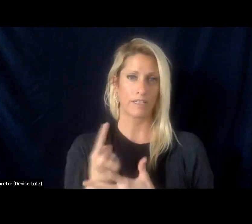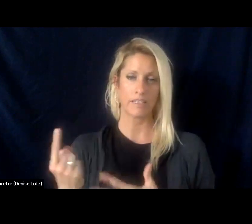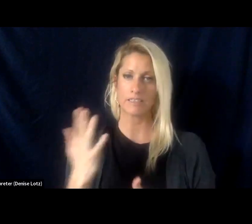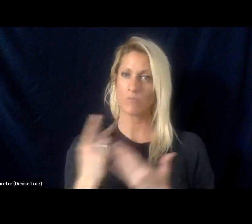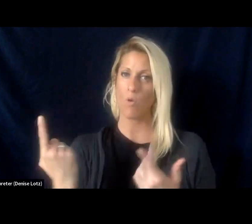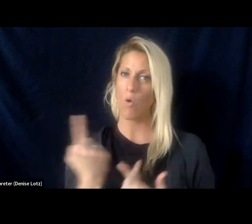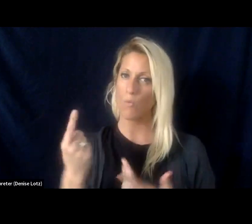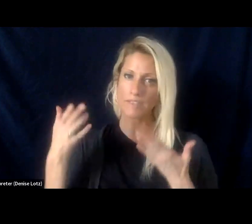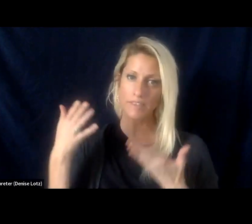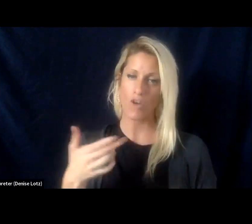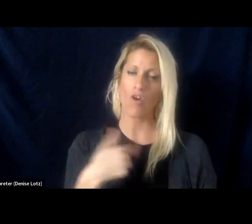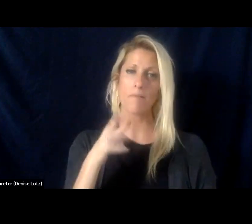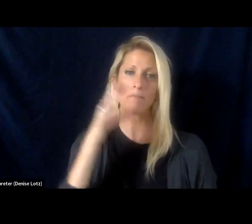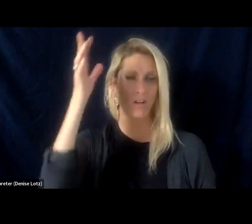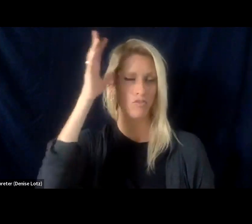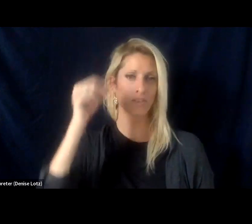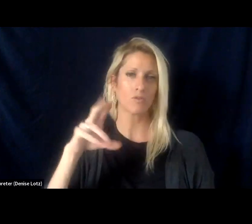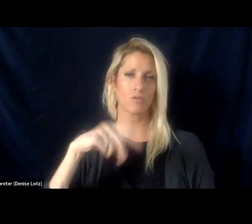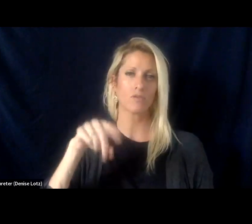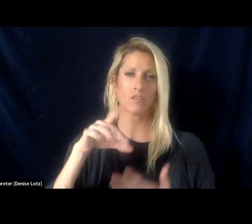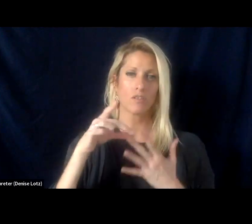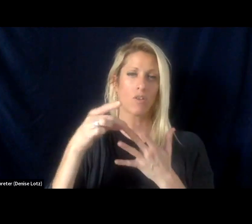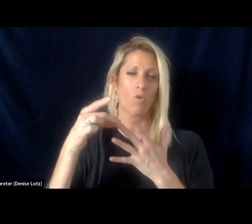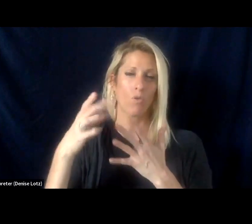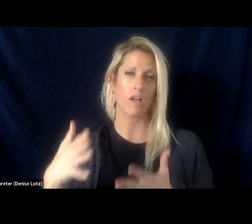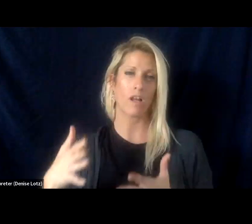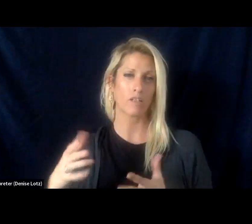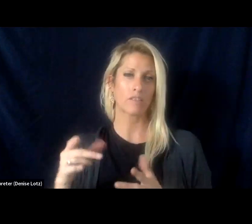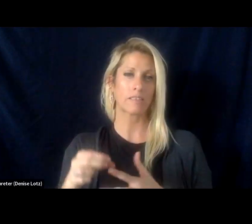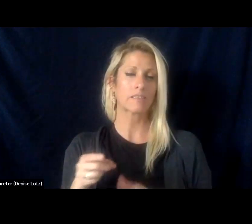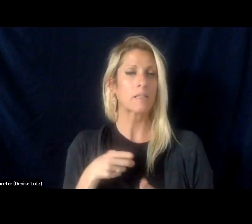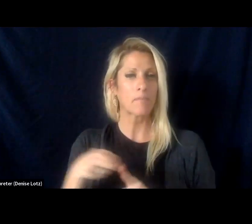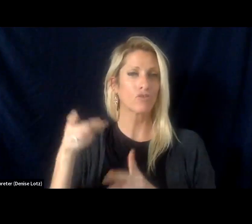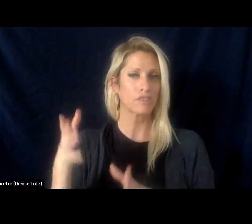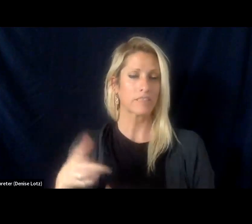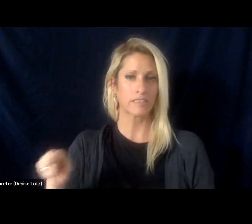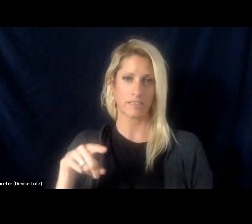it's our parent engagement coordinators or our EEL specialists. So you know it has been